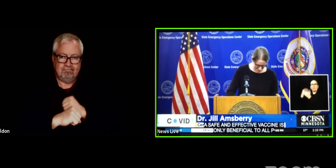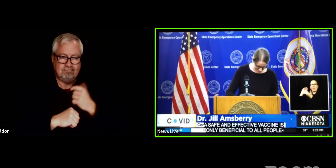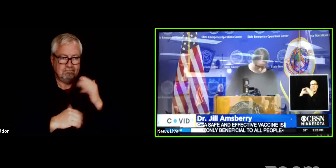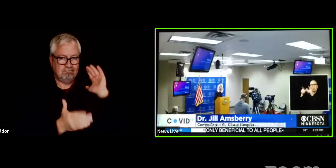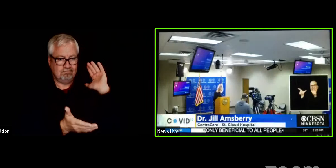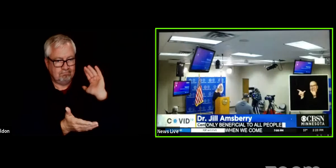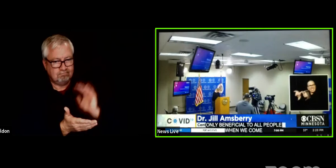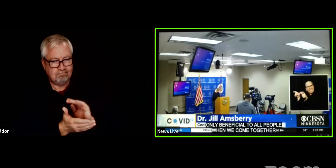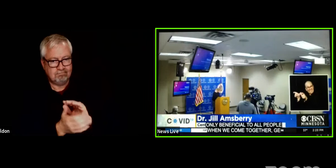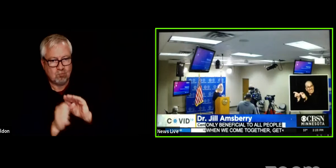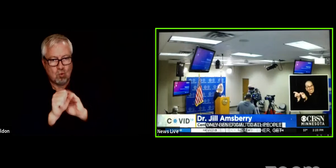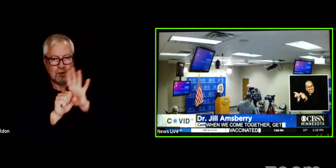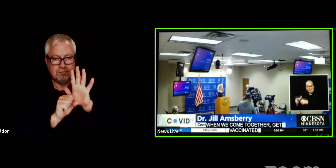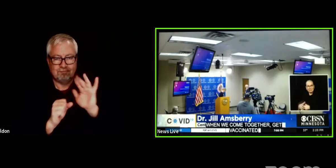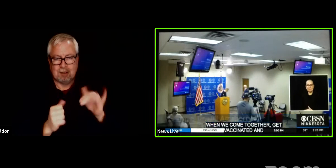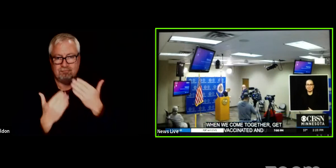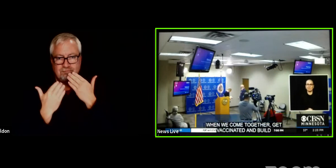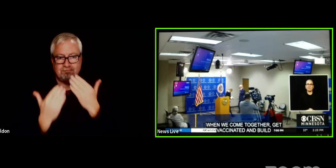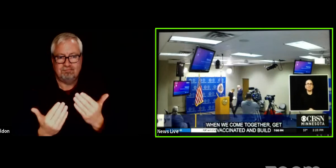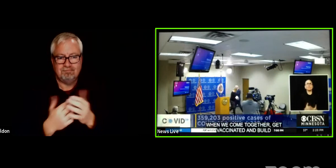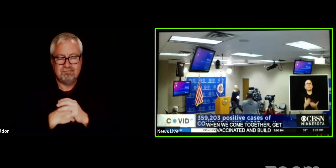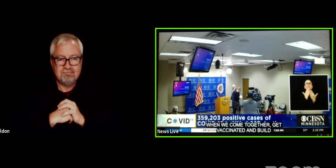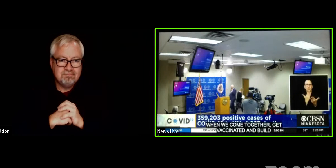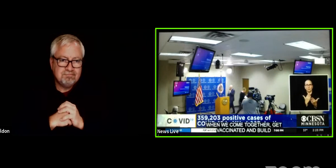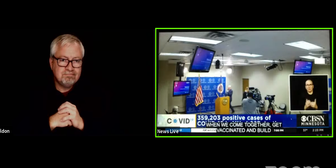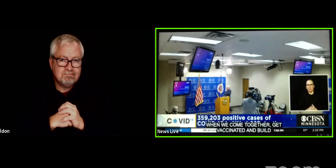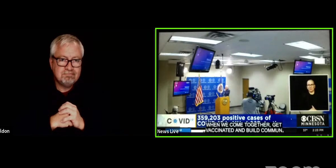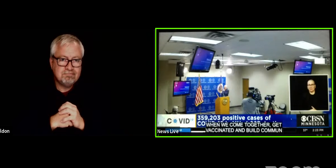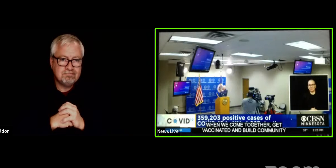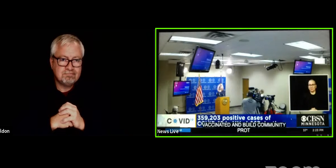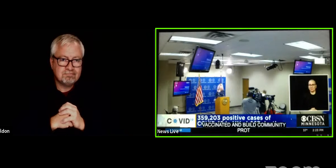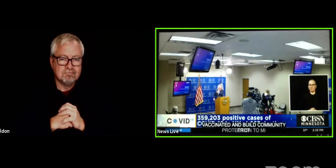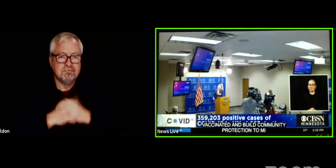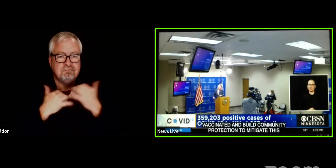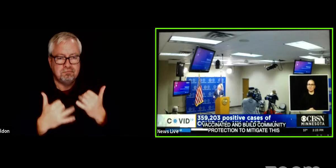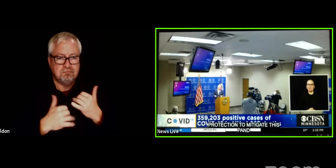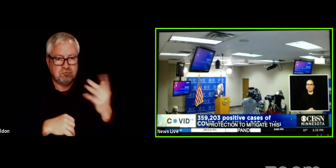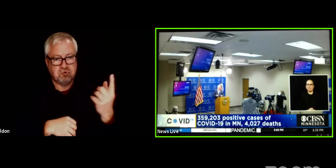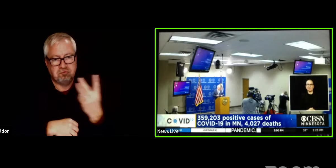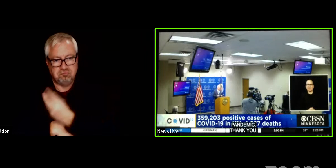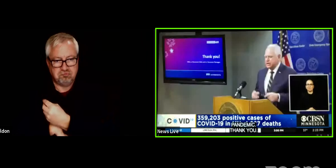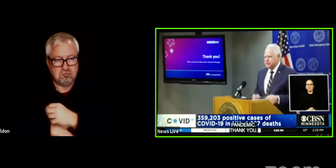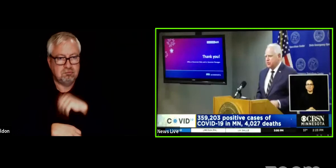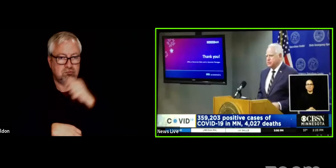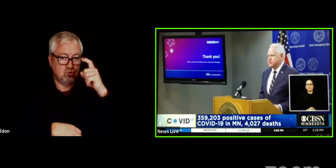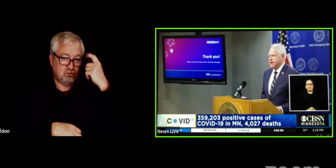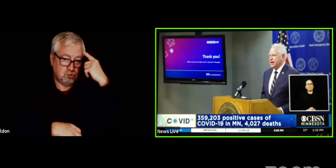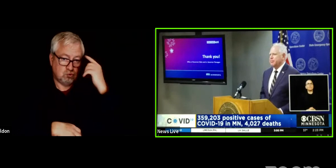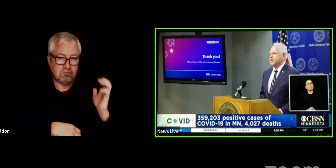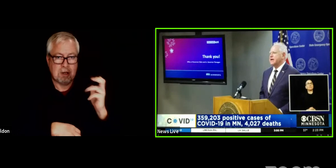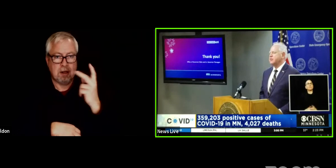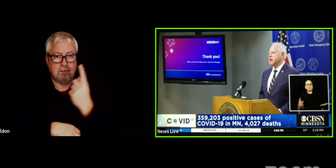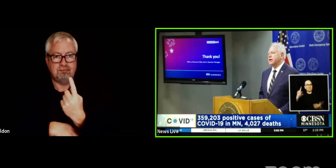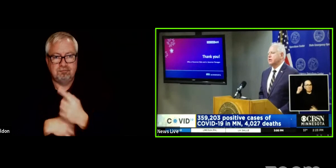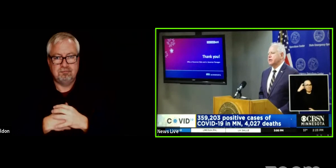≫ WELL, THANK YOU, MINNESOTANS. THANK YOU FOR TAKING A LITTLE